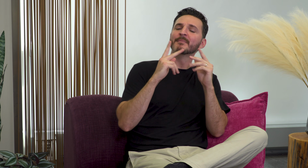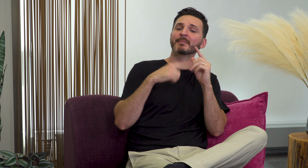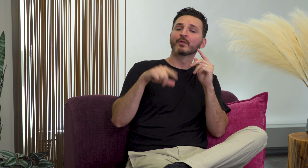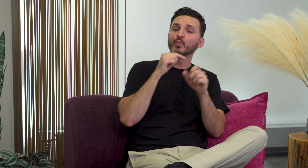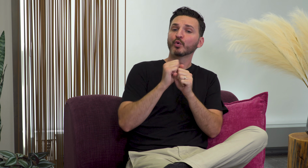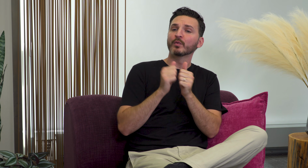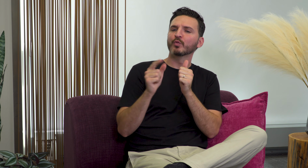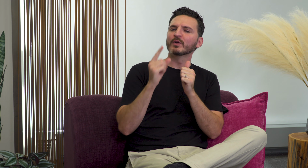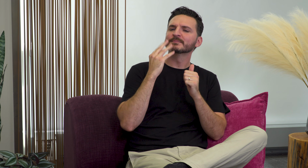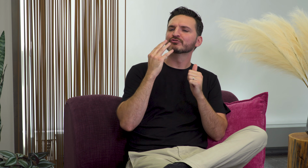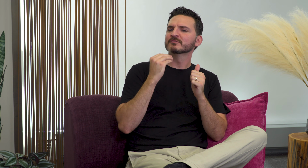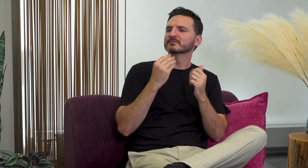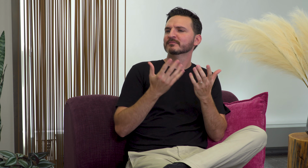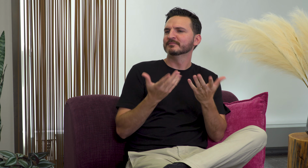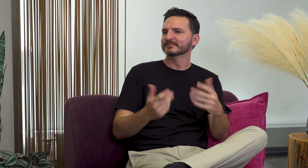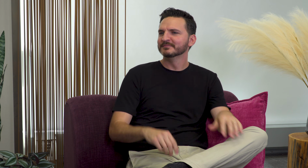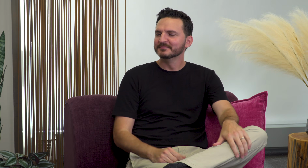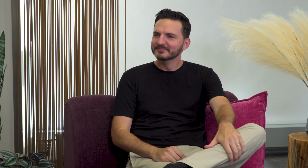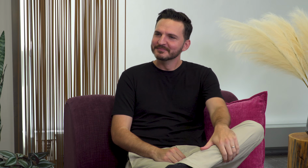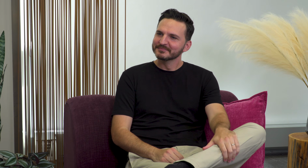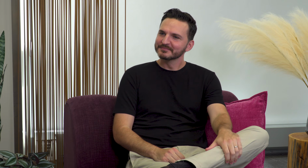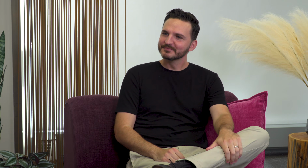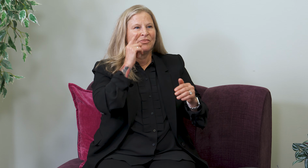and what do you hope people working with you will experience?